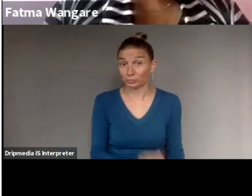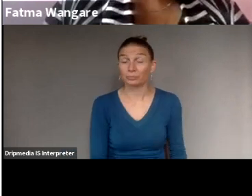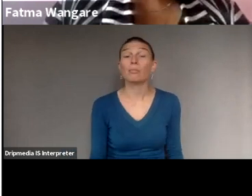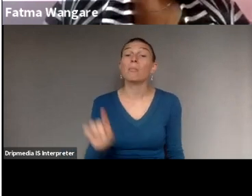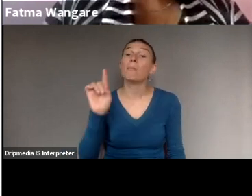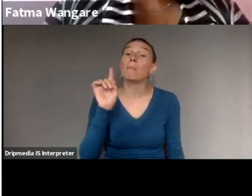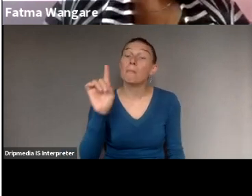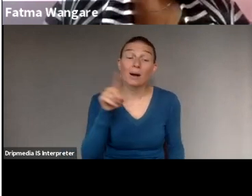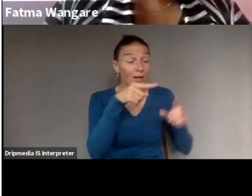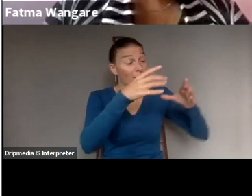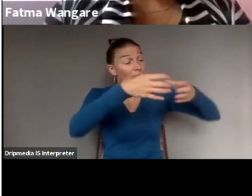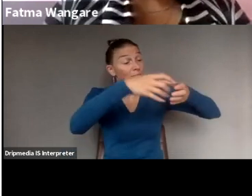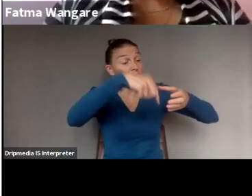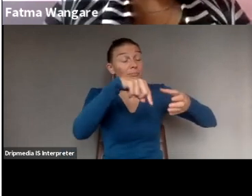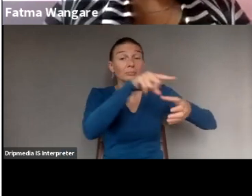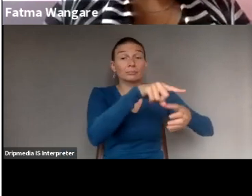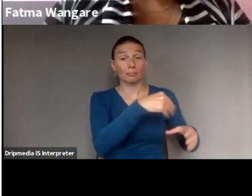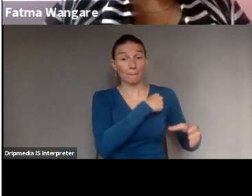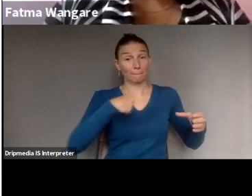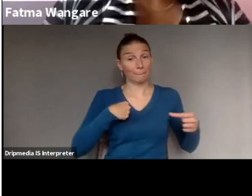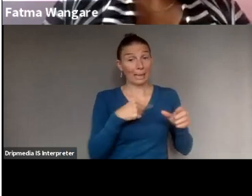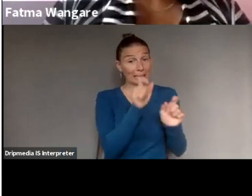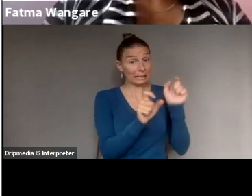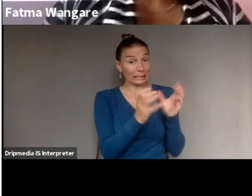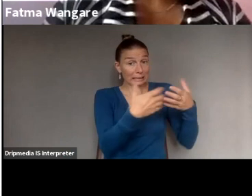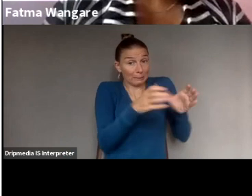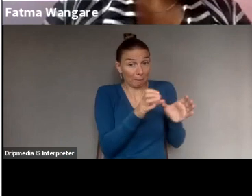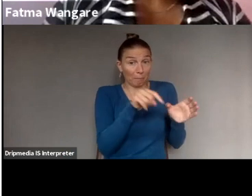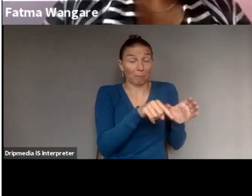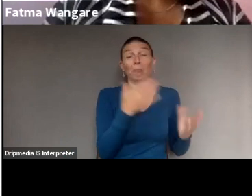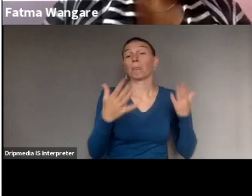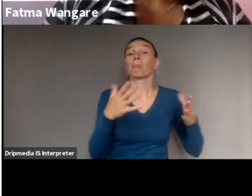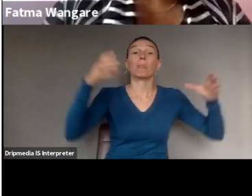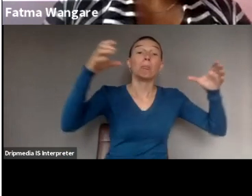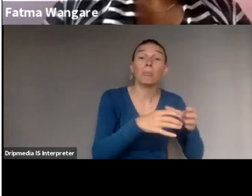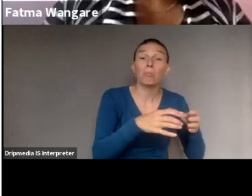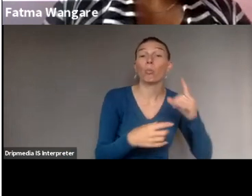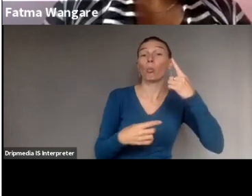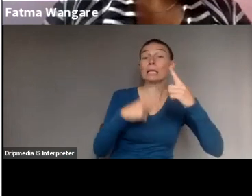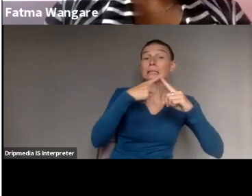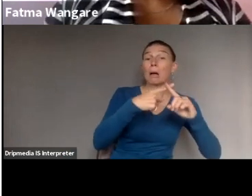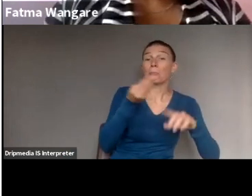So, in some hospitals it sits one a month. In some hospitals it is like twice a month.